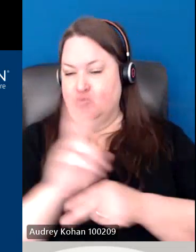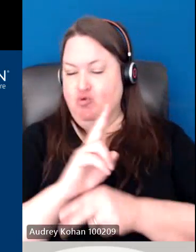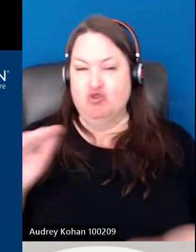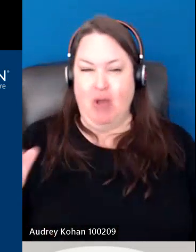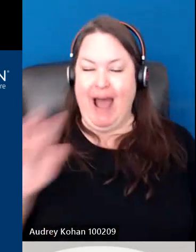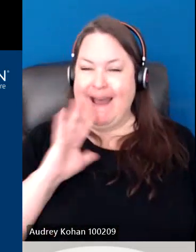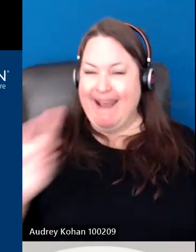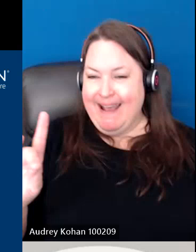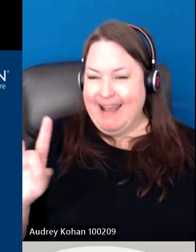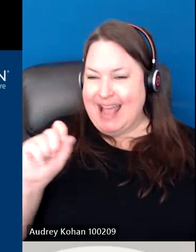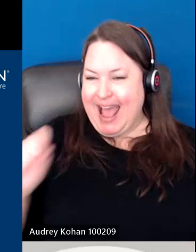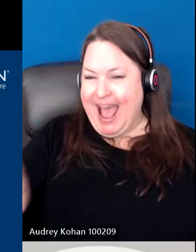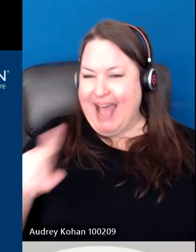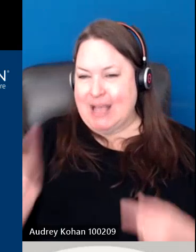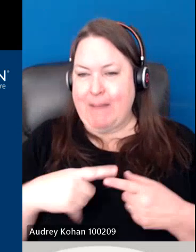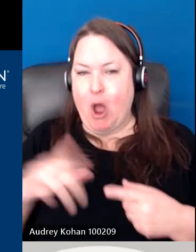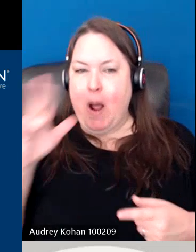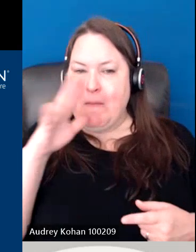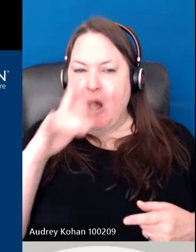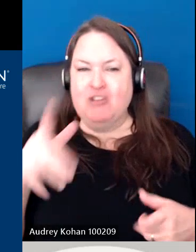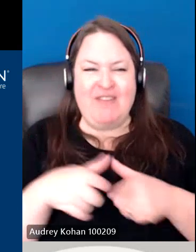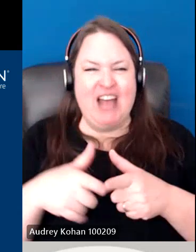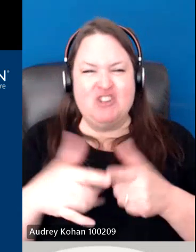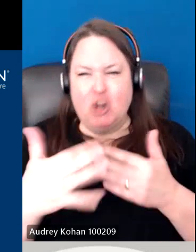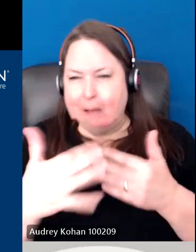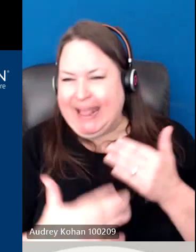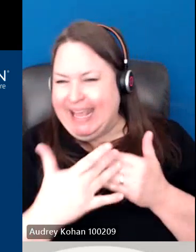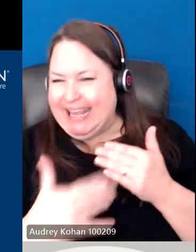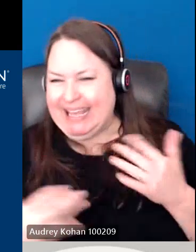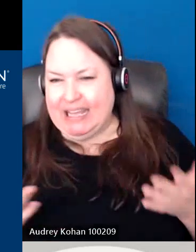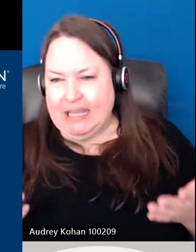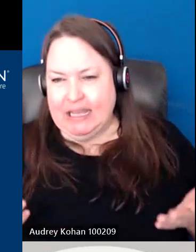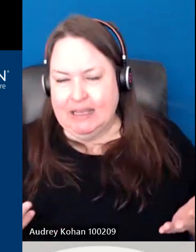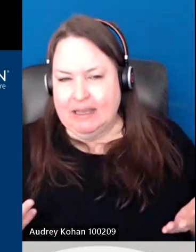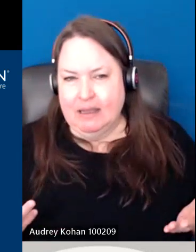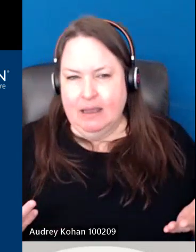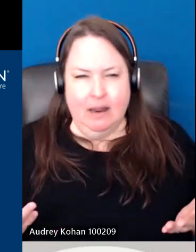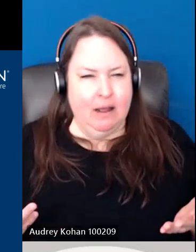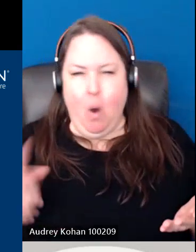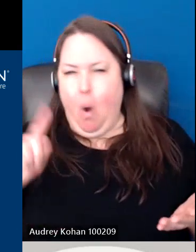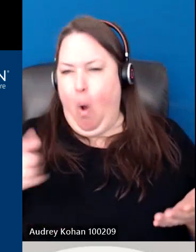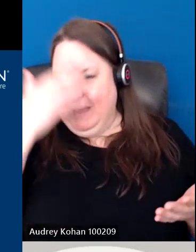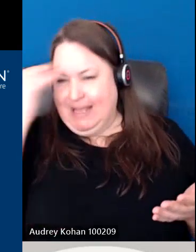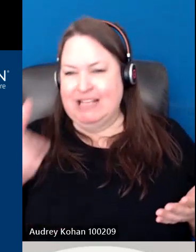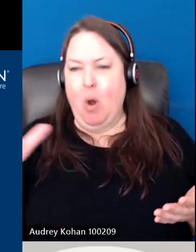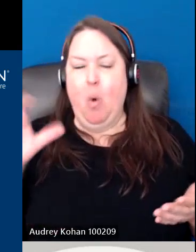to ask about her mother's vaginal bleeding okay uh only because he was in a rush he had to get to a